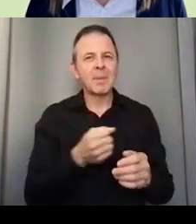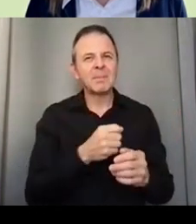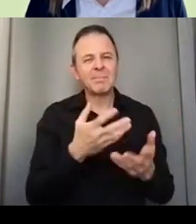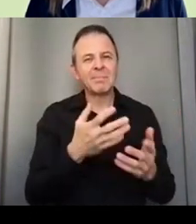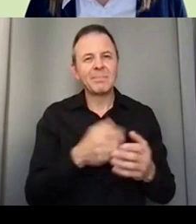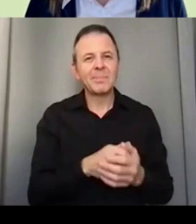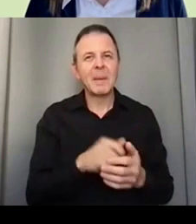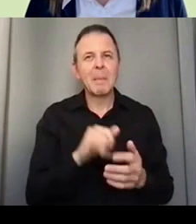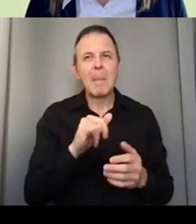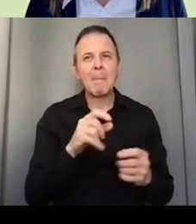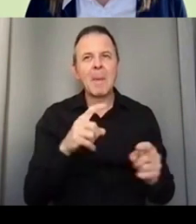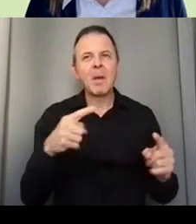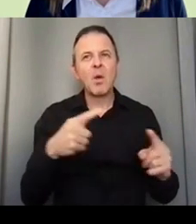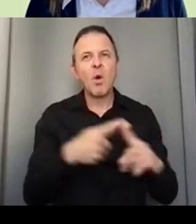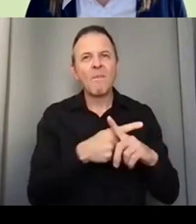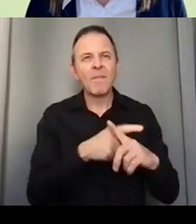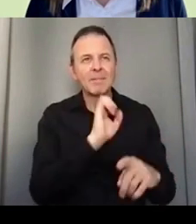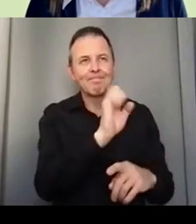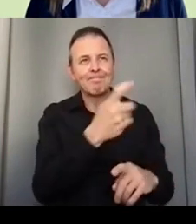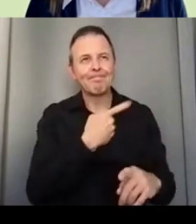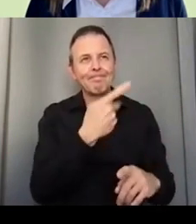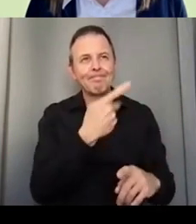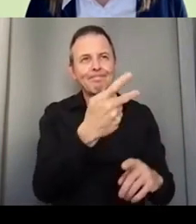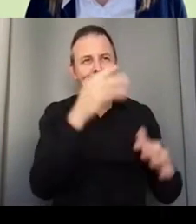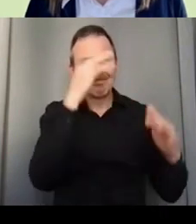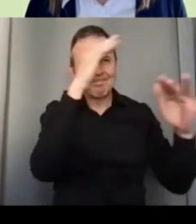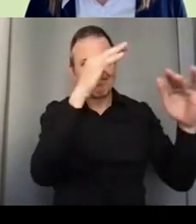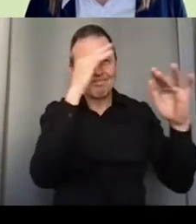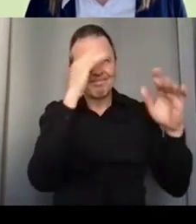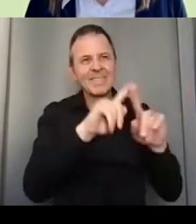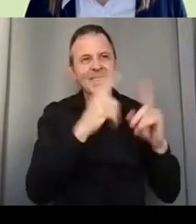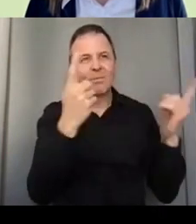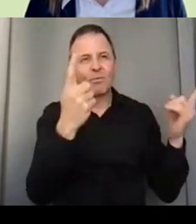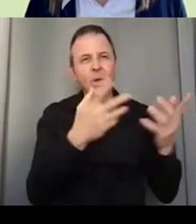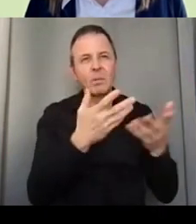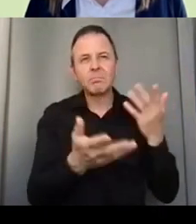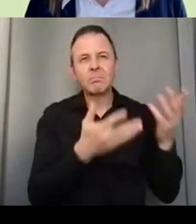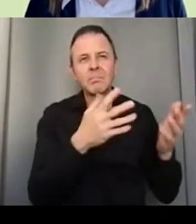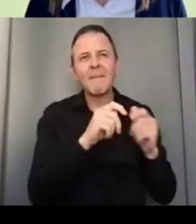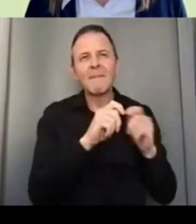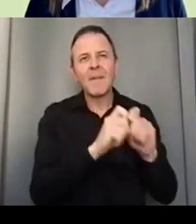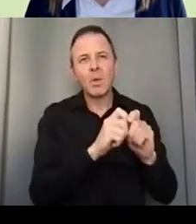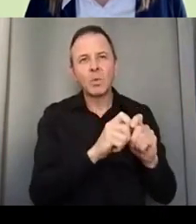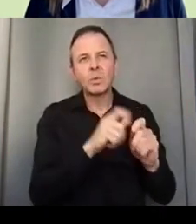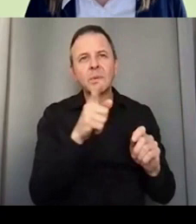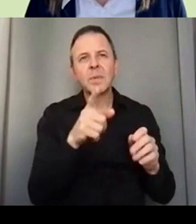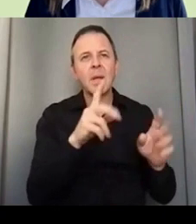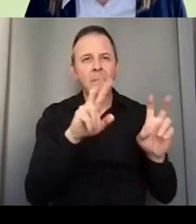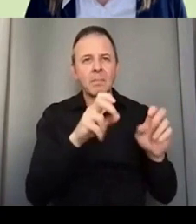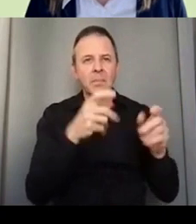conflict with their values and yours looking at the word planner now